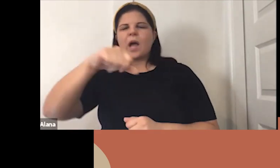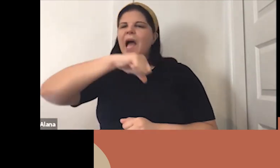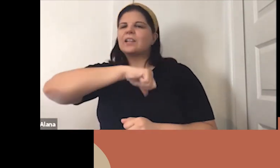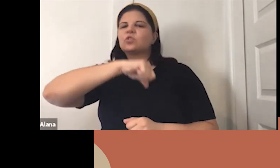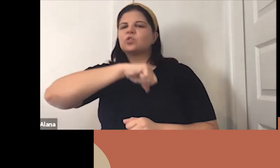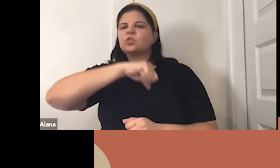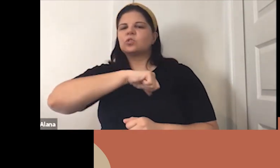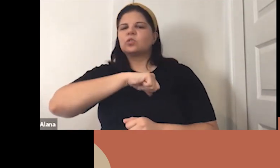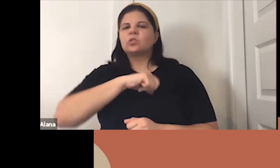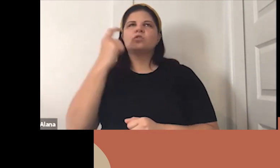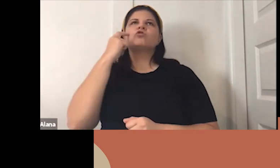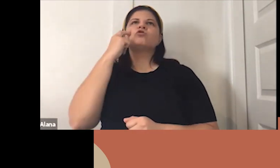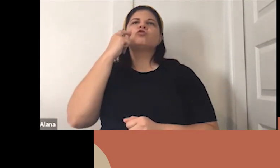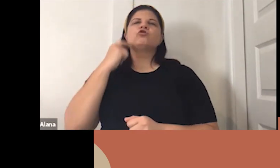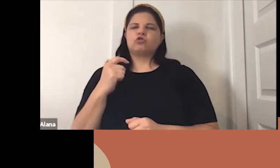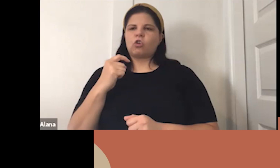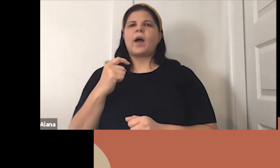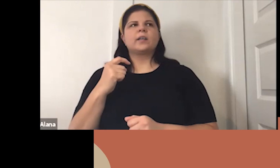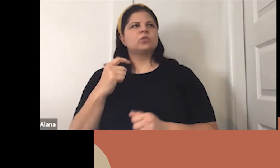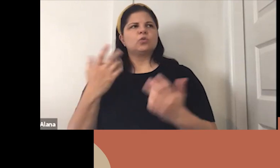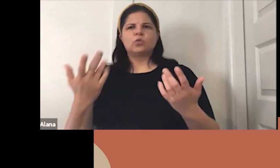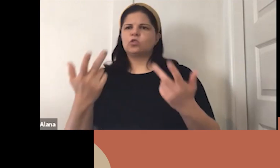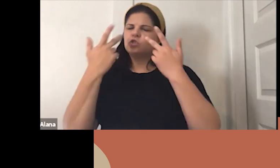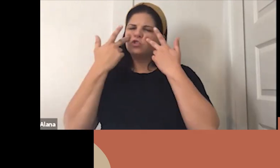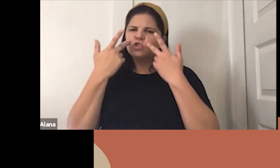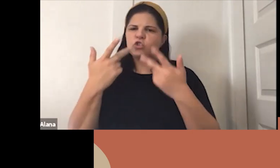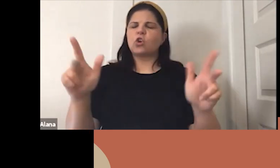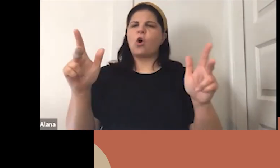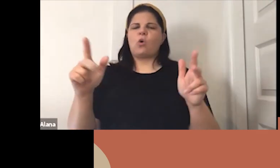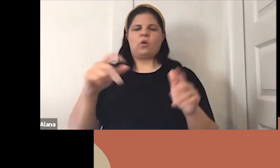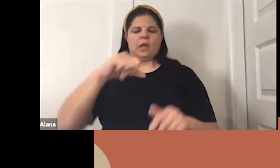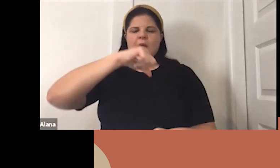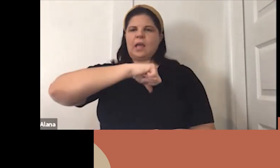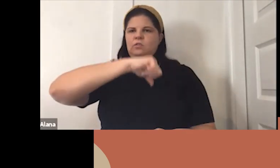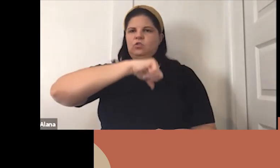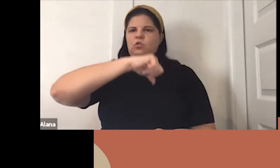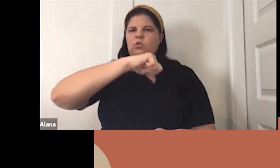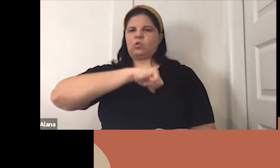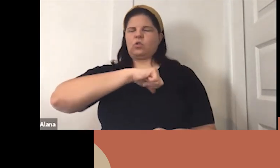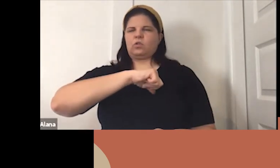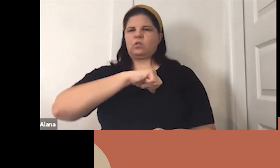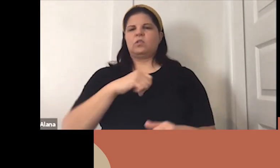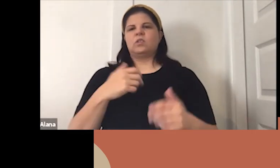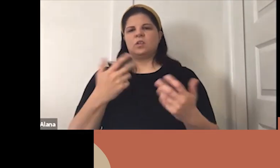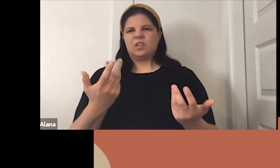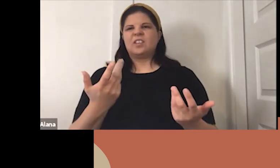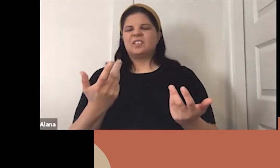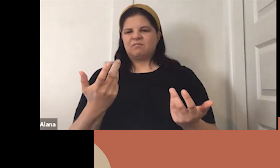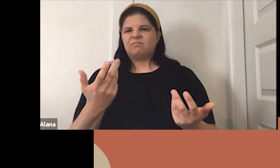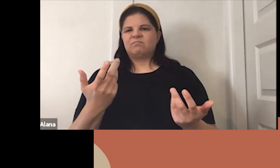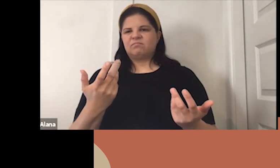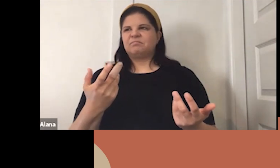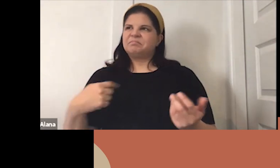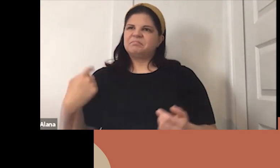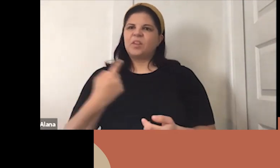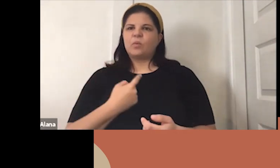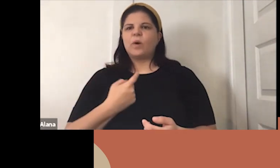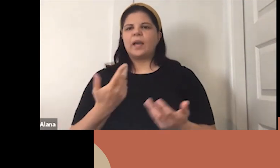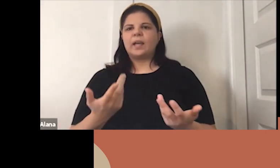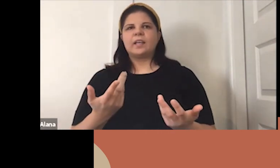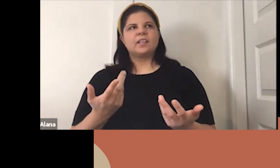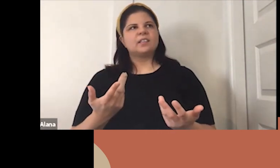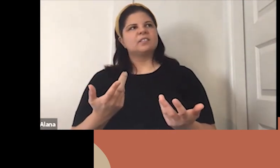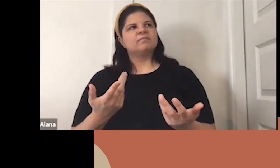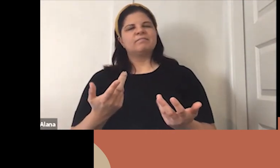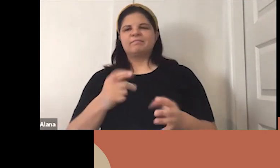to capture, represent, those attitudes that are experienced as disabling.